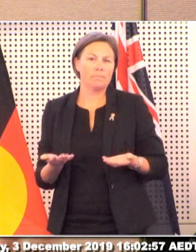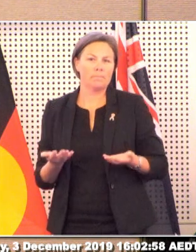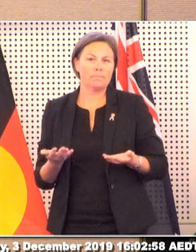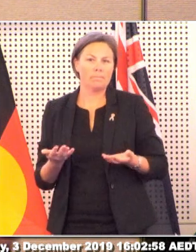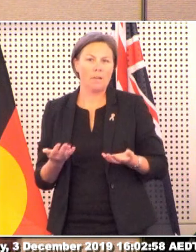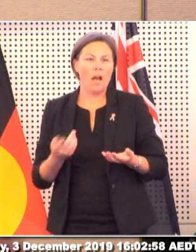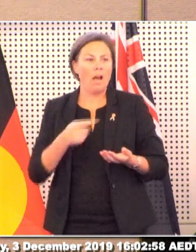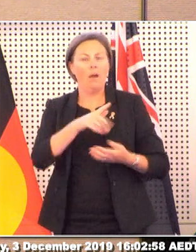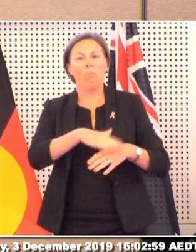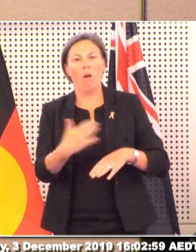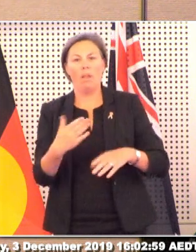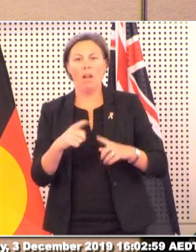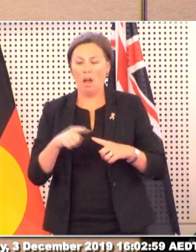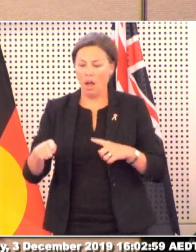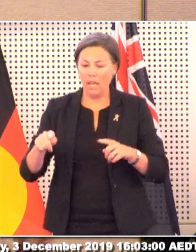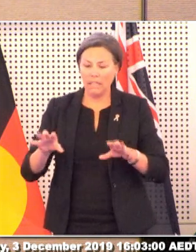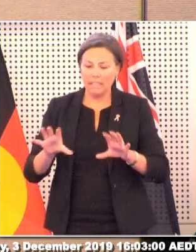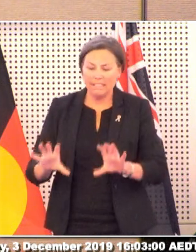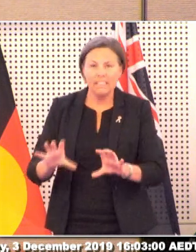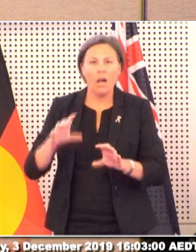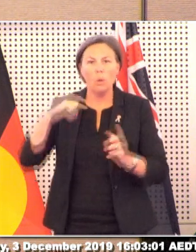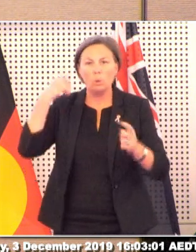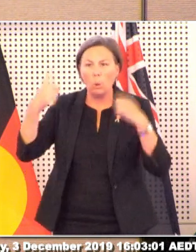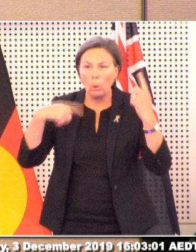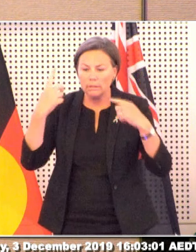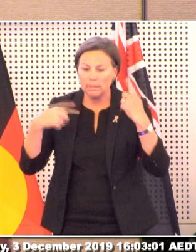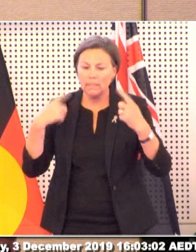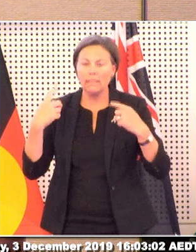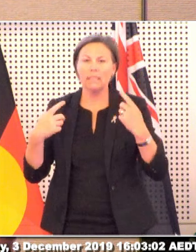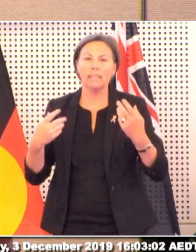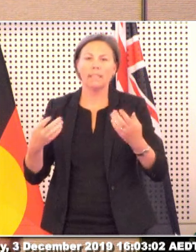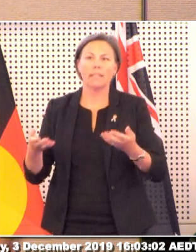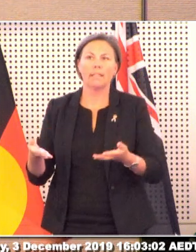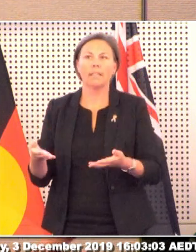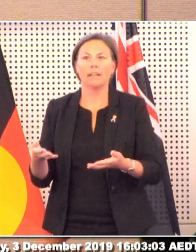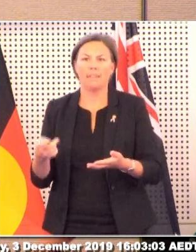like the noisy heater, it’s come back from housing that it’s quite a big job.